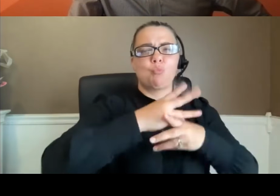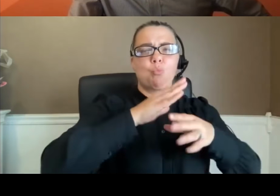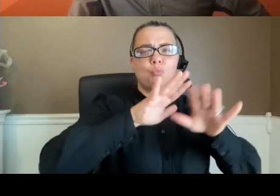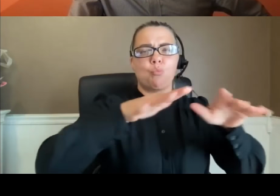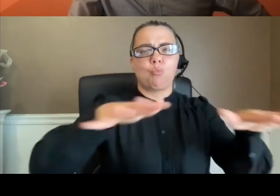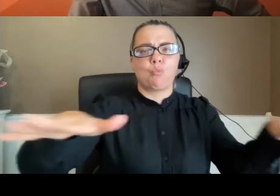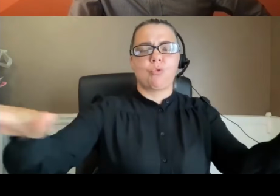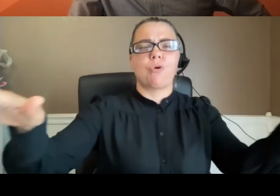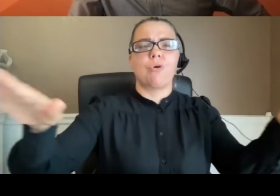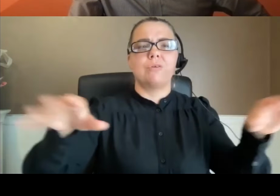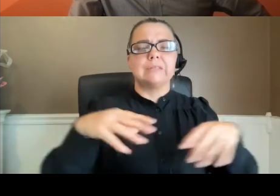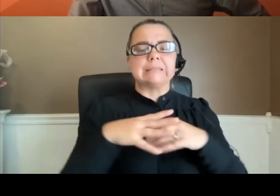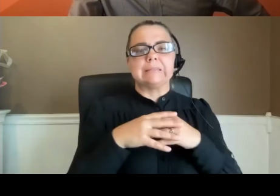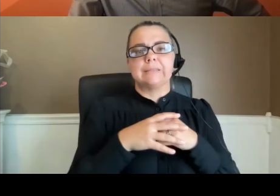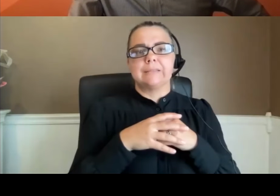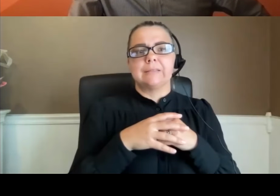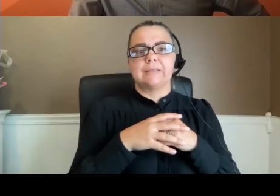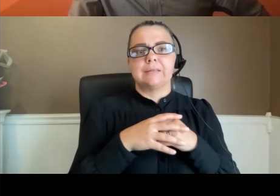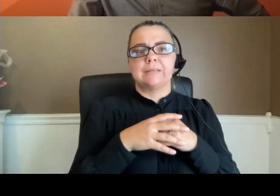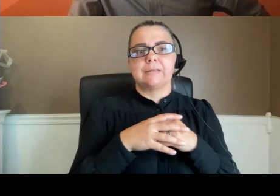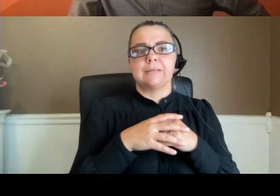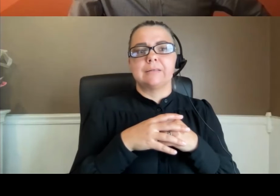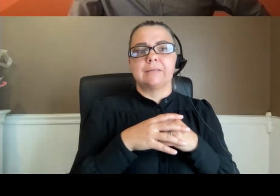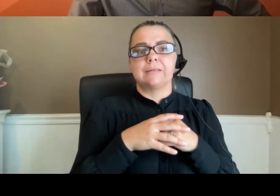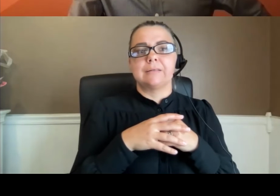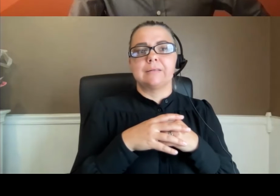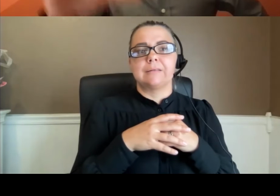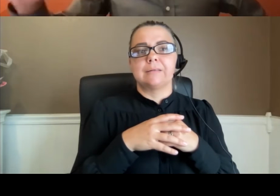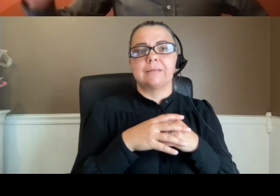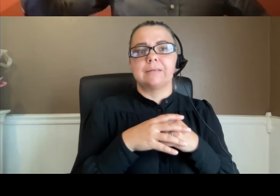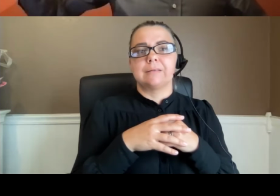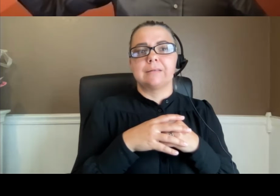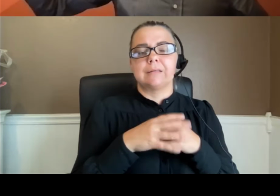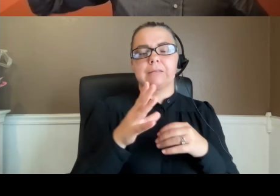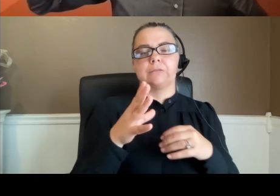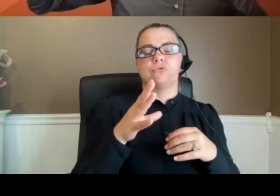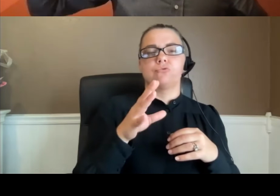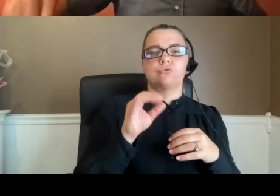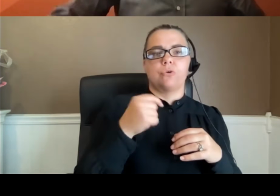or a heat map of a world map, and for everyone as I'm reading through this I'm clicking through